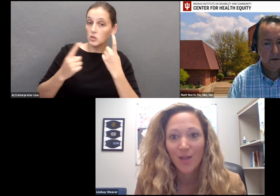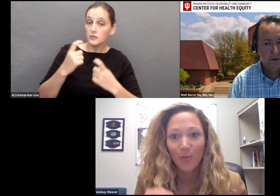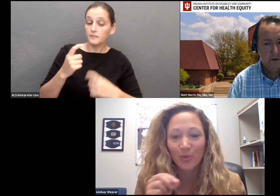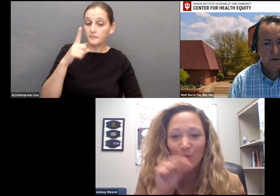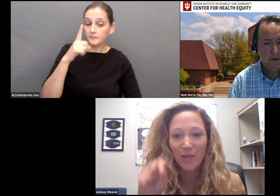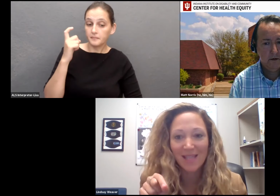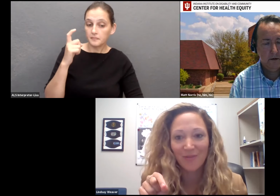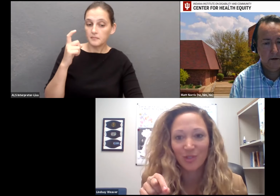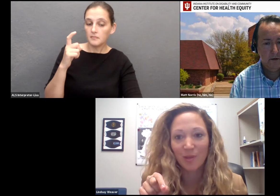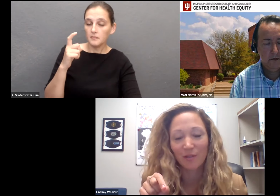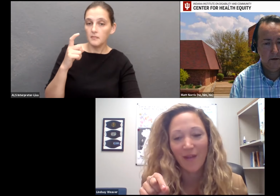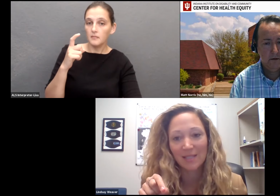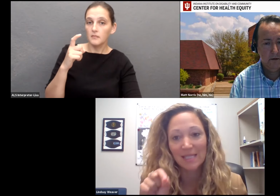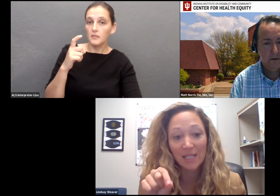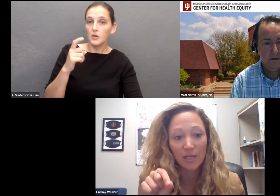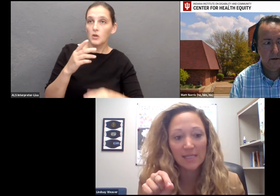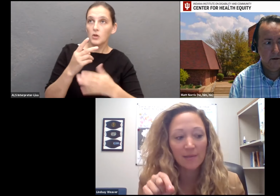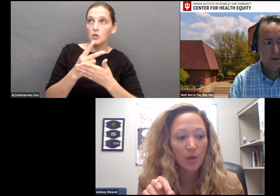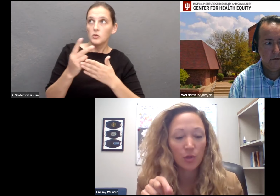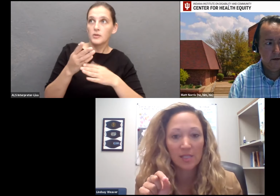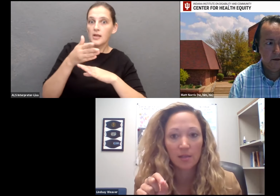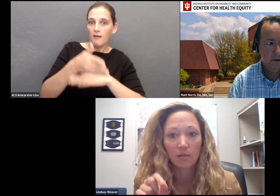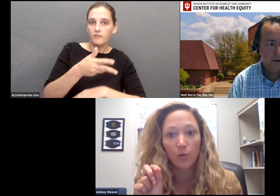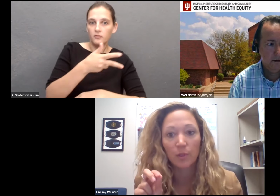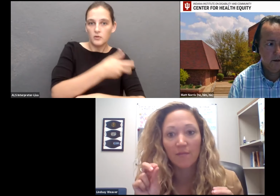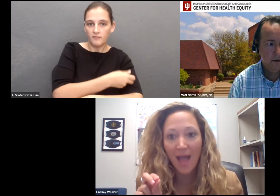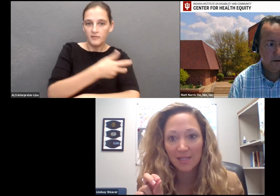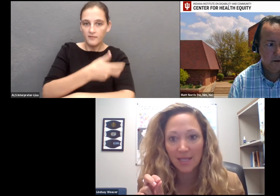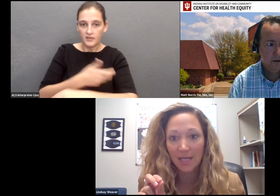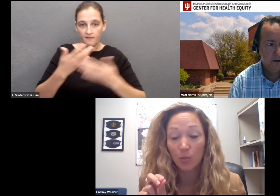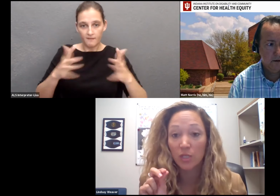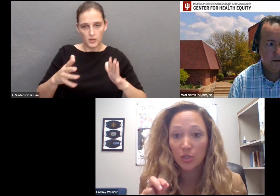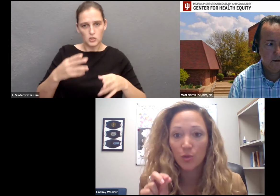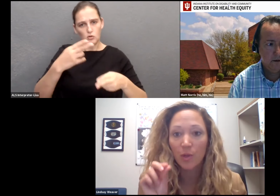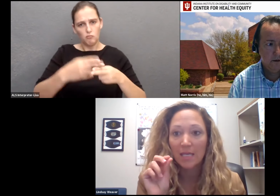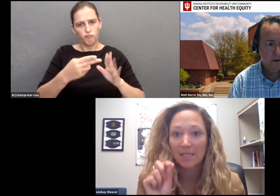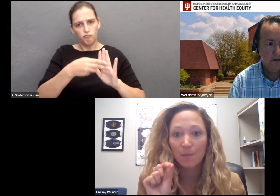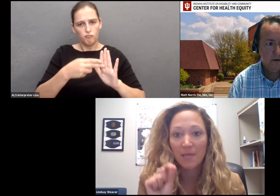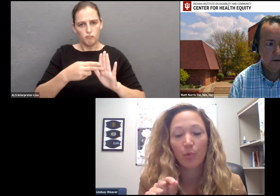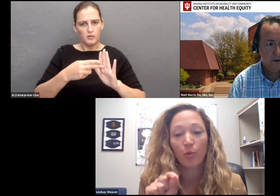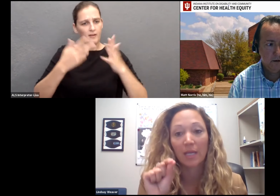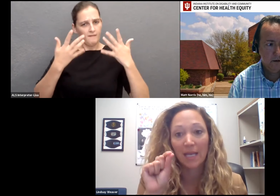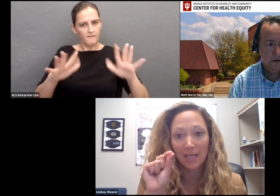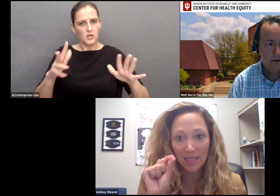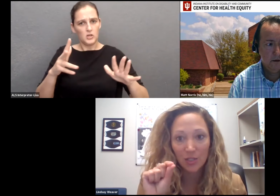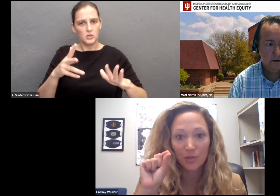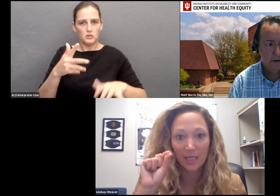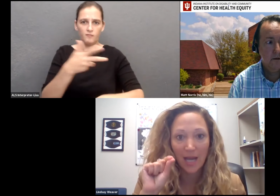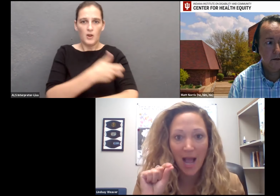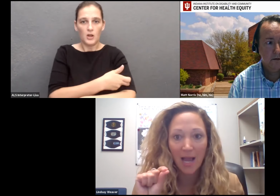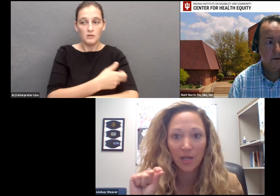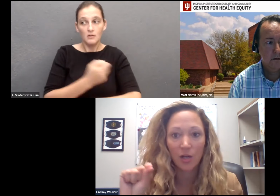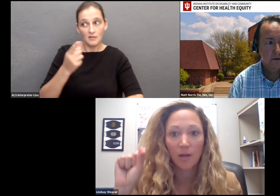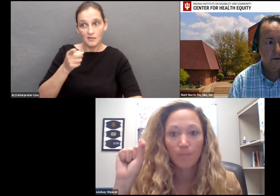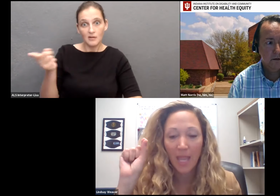Because the two weeks after you complete your vaccine series, even though you're considered fully vaccinated we do see people get -- continue to get higher